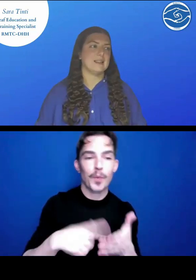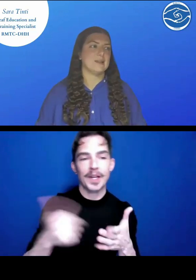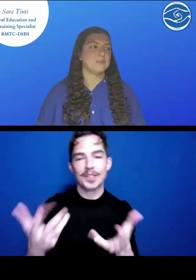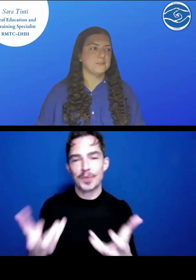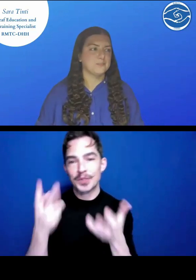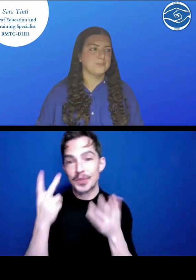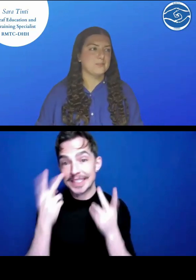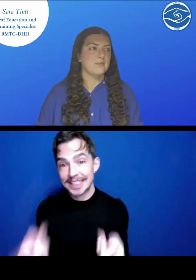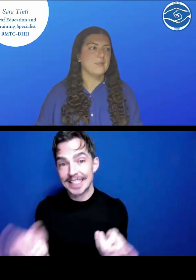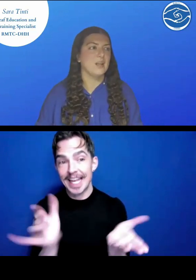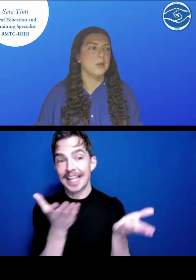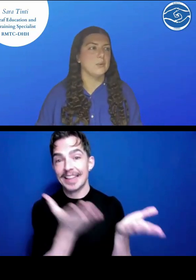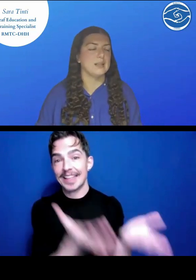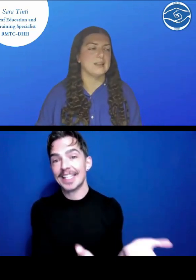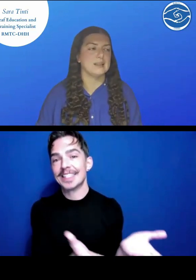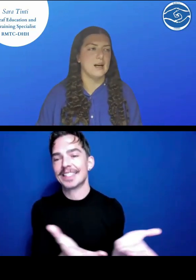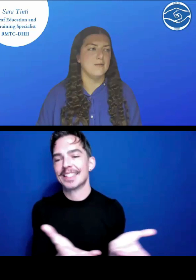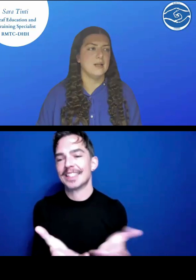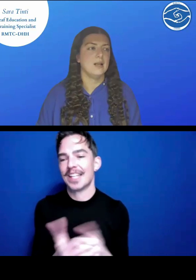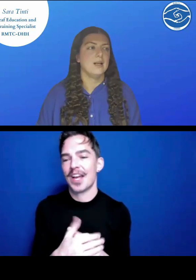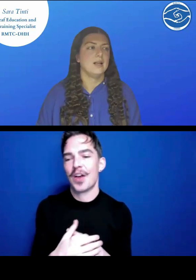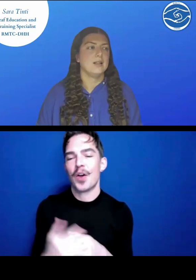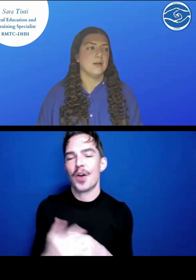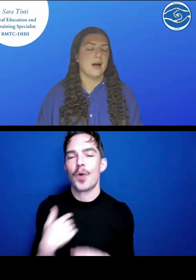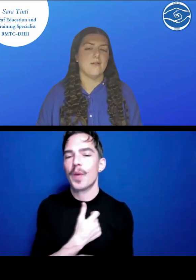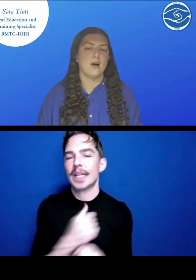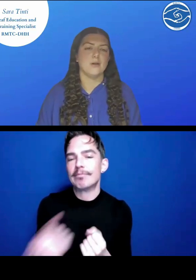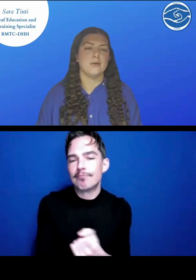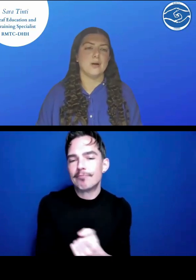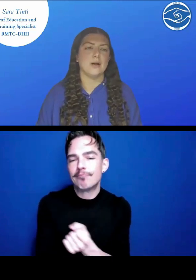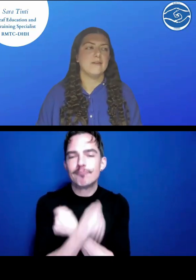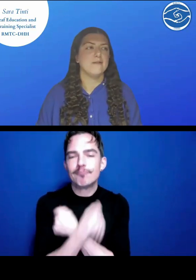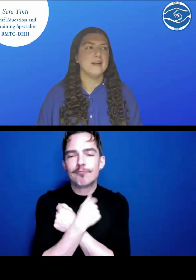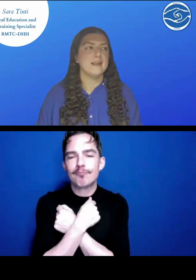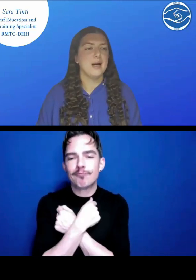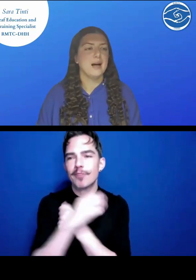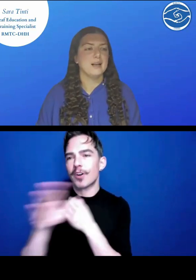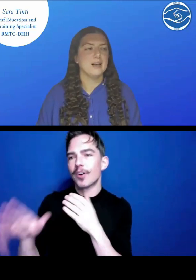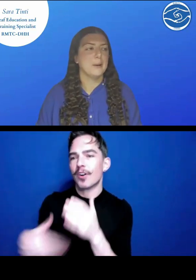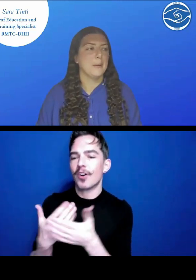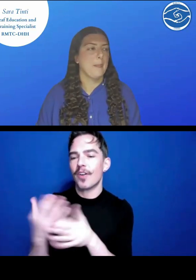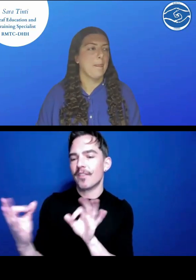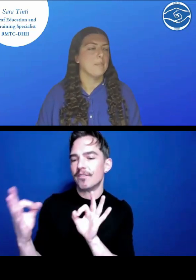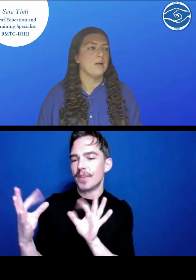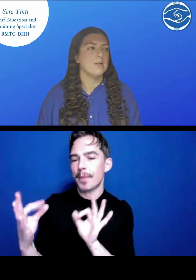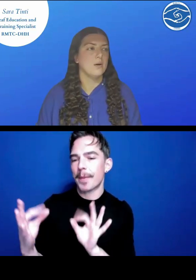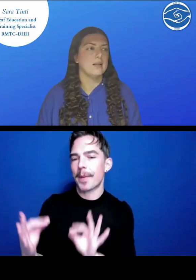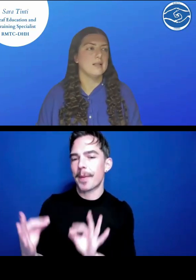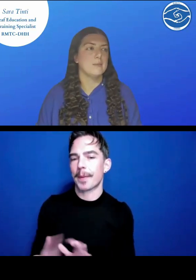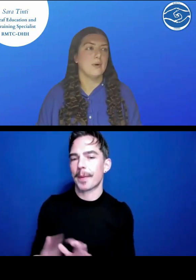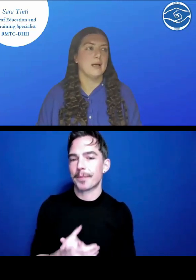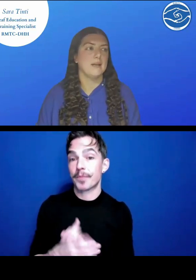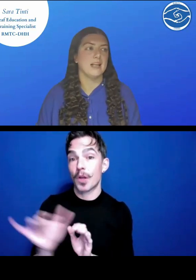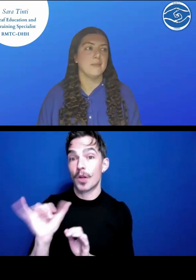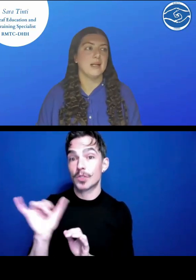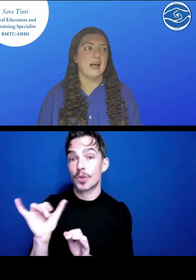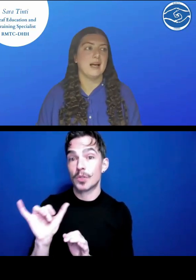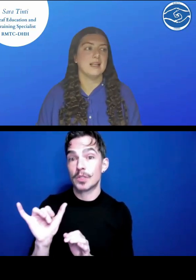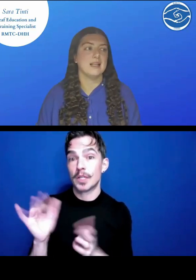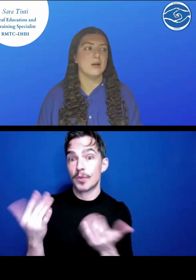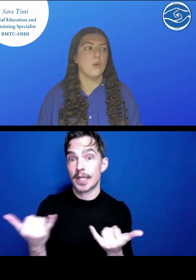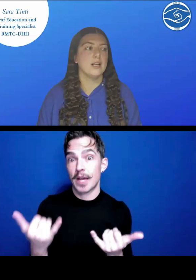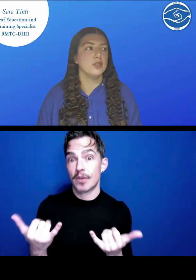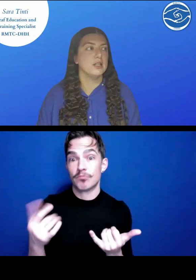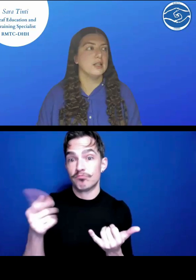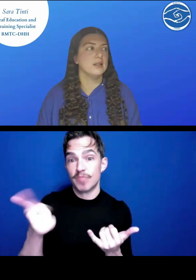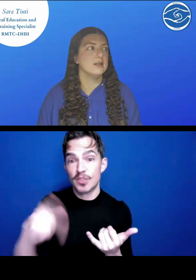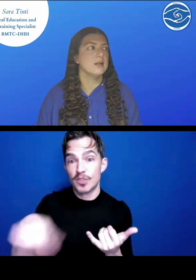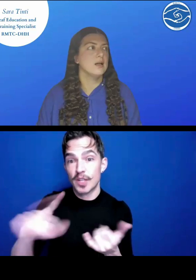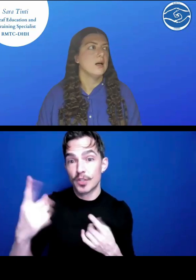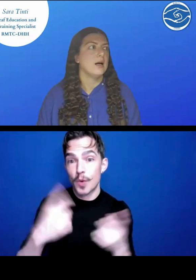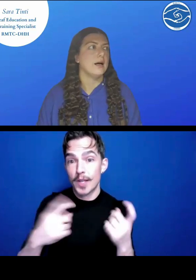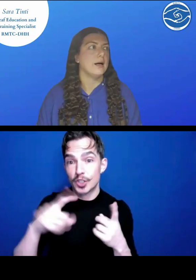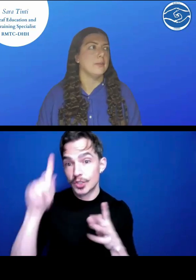this? We would love to have all of your feedback. Also, at this point, if anybody has any questions,